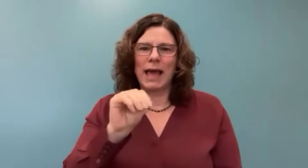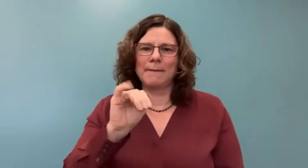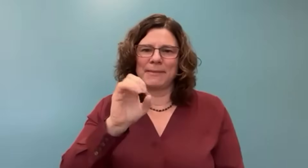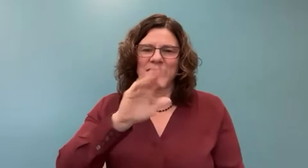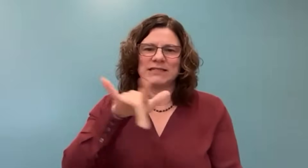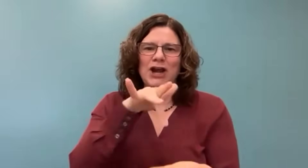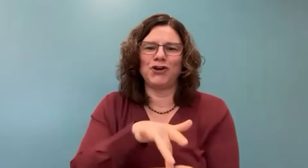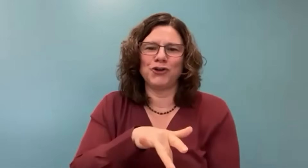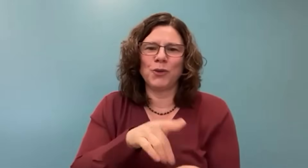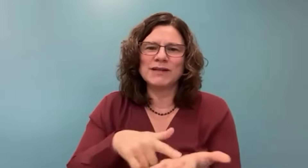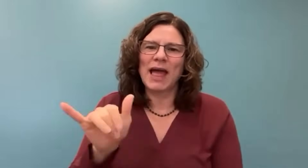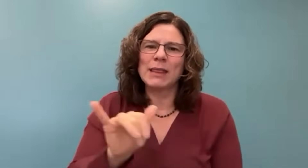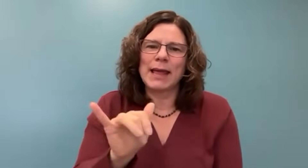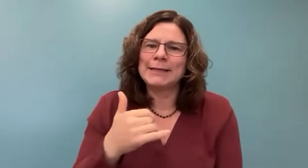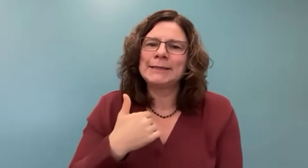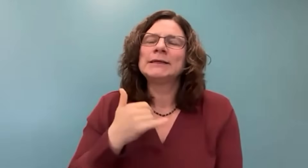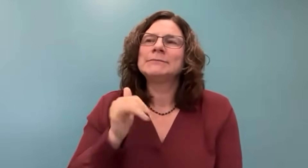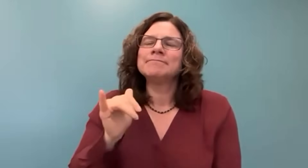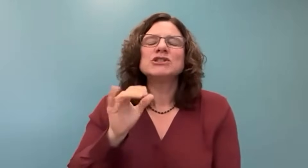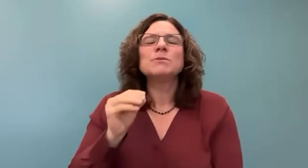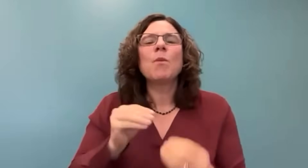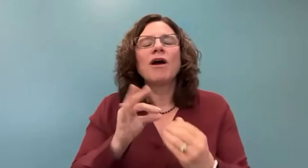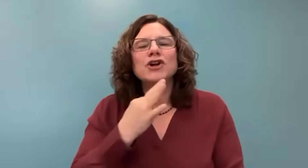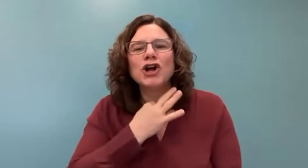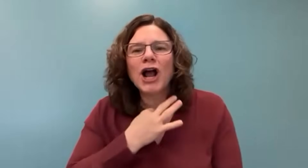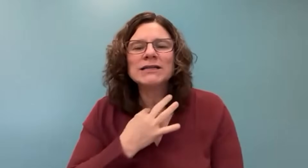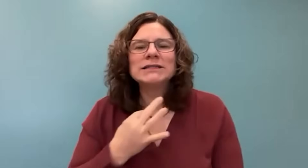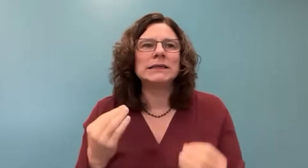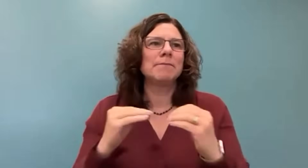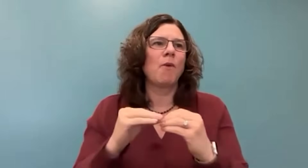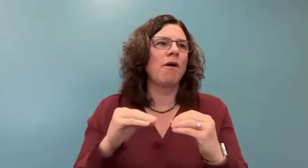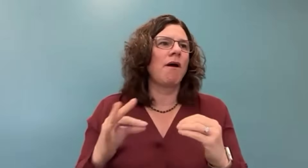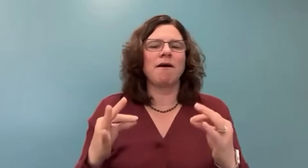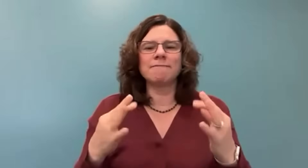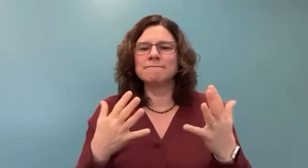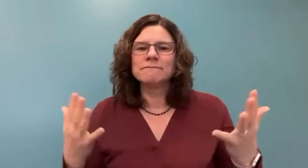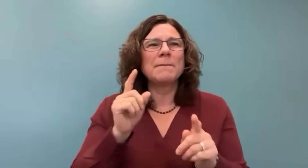where STEM is the center of everything. So it’s more of a curiosity, a wonder.